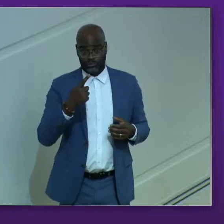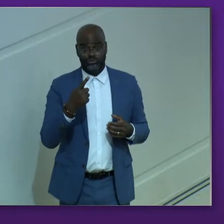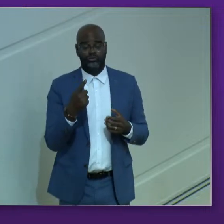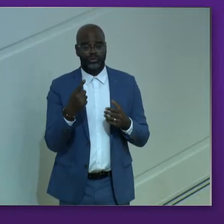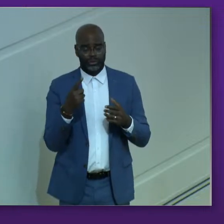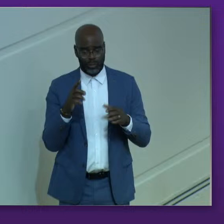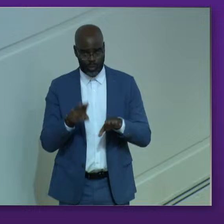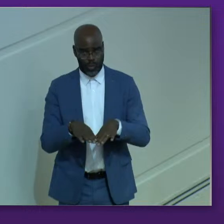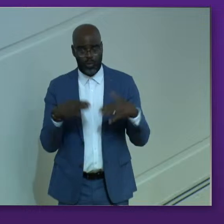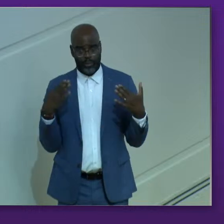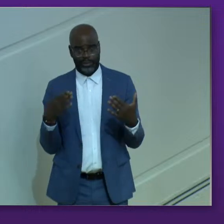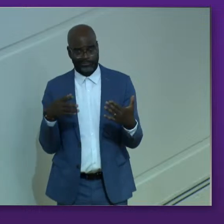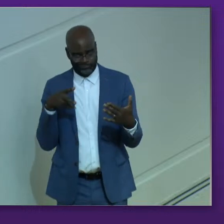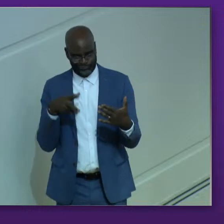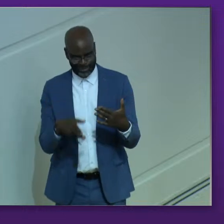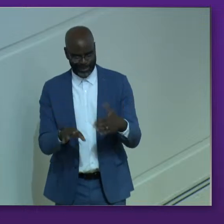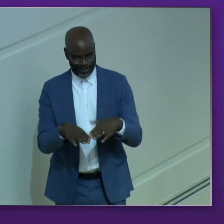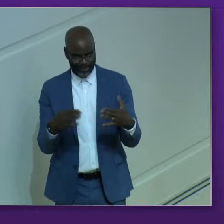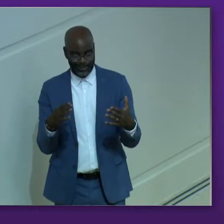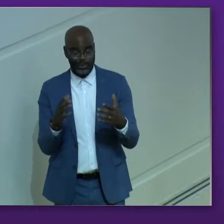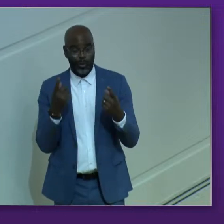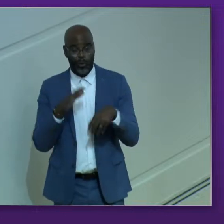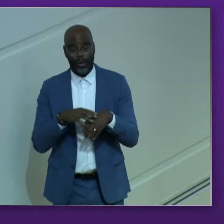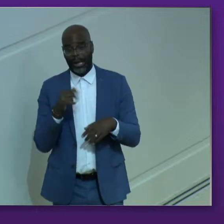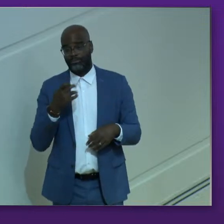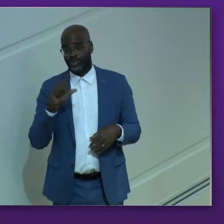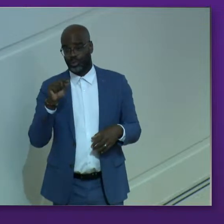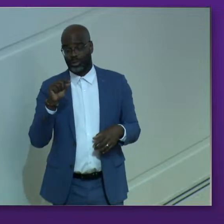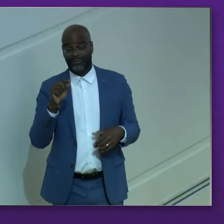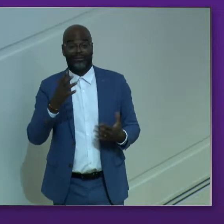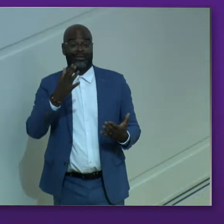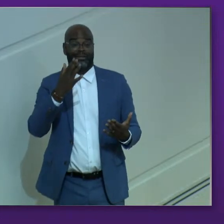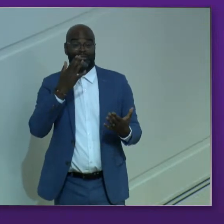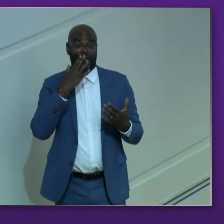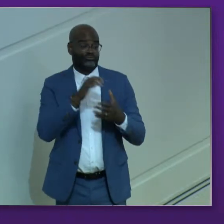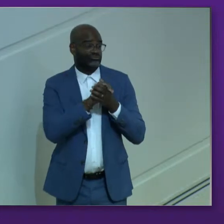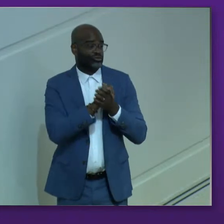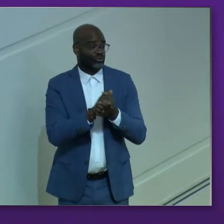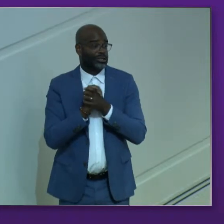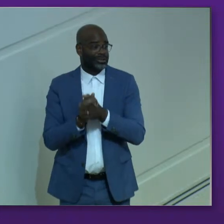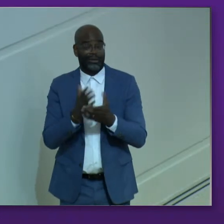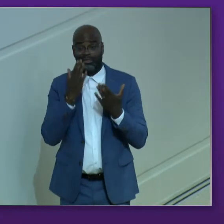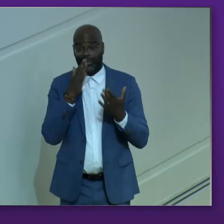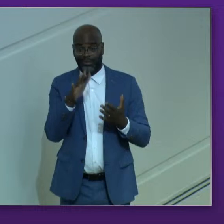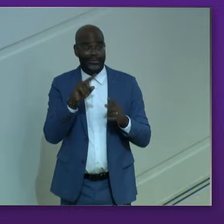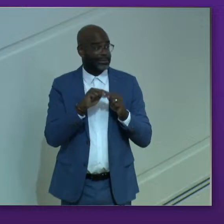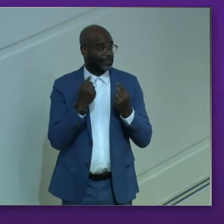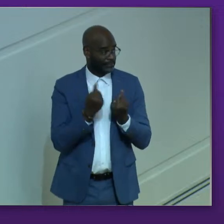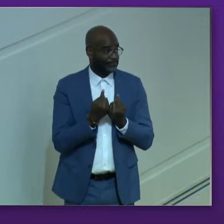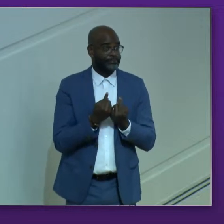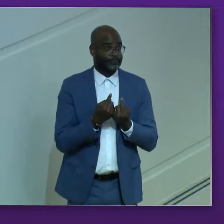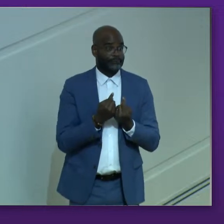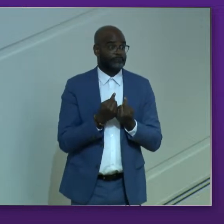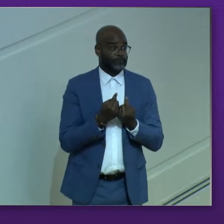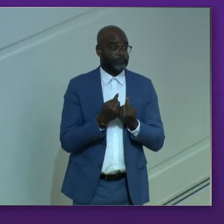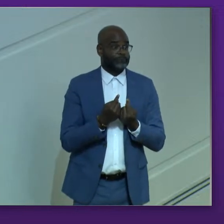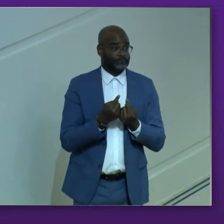ALL. THE ECEC BEGAN OPERATIONS